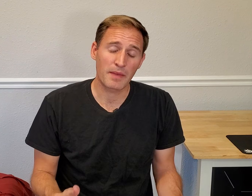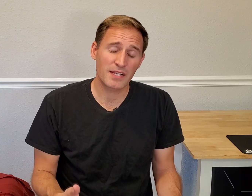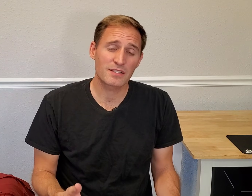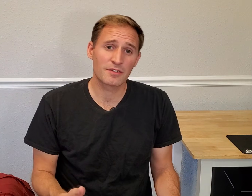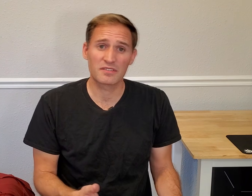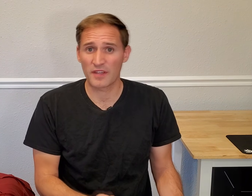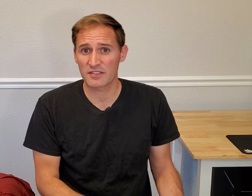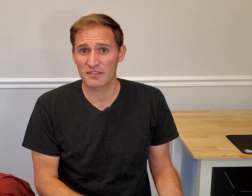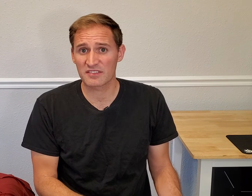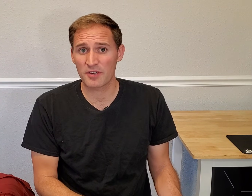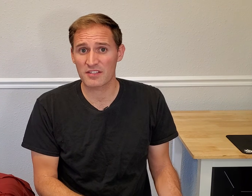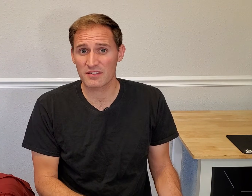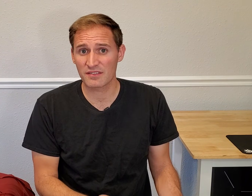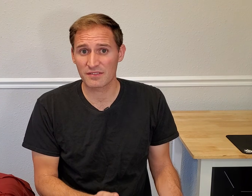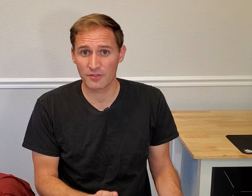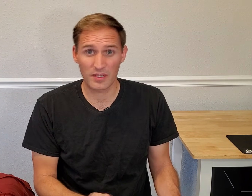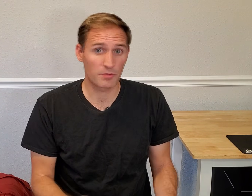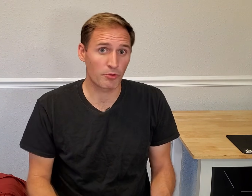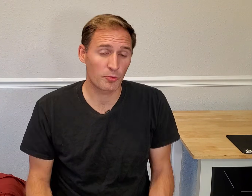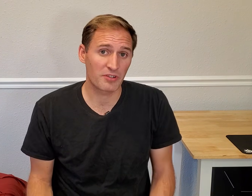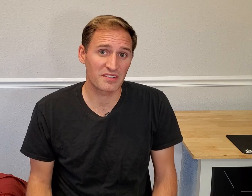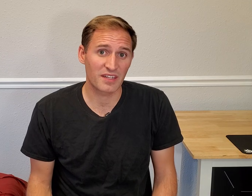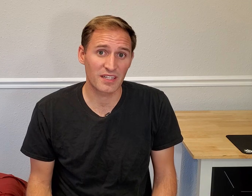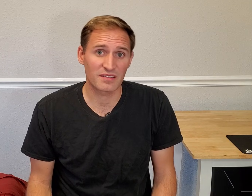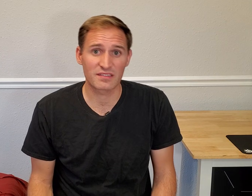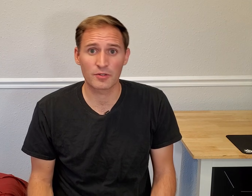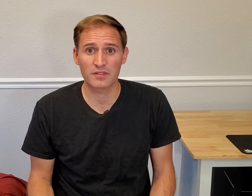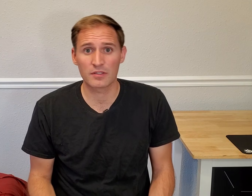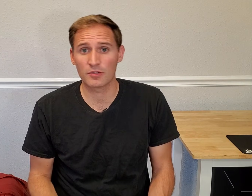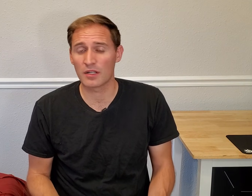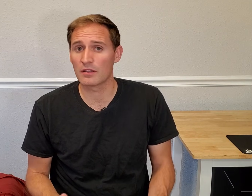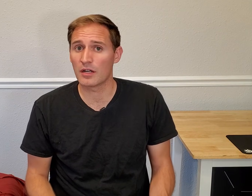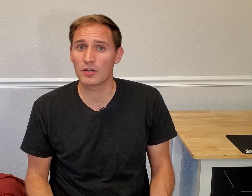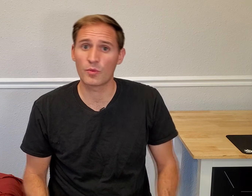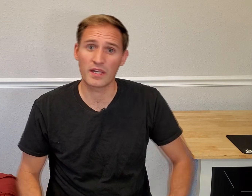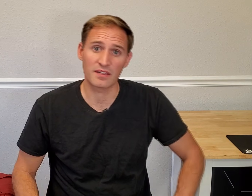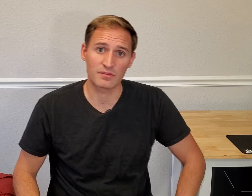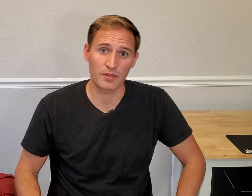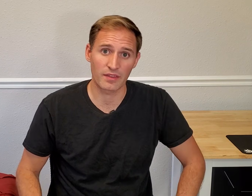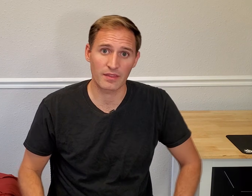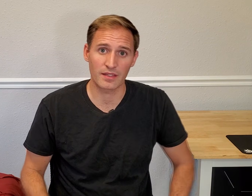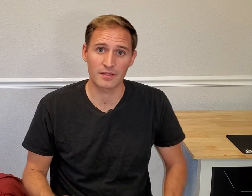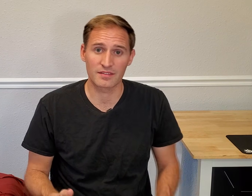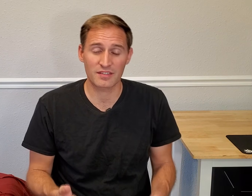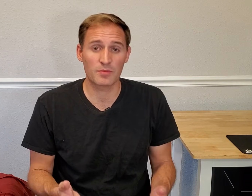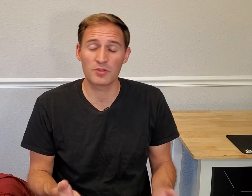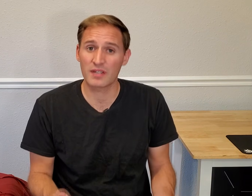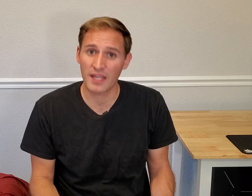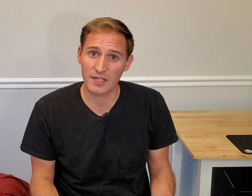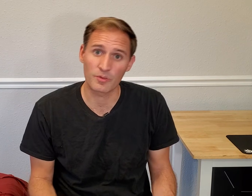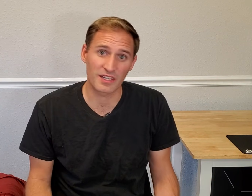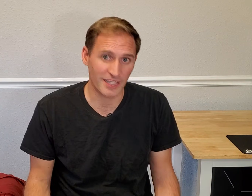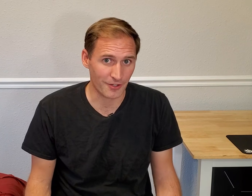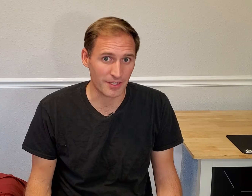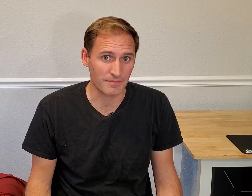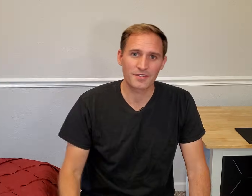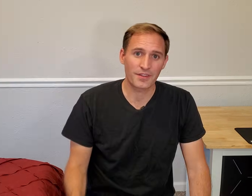matching those facial expressions to the appropriate signs is going to go a long way with just communicating with clarity.